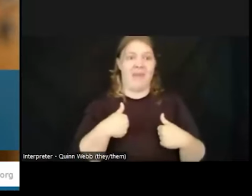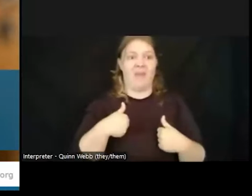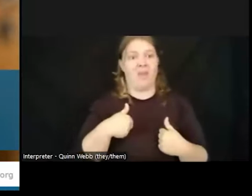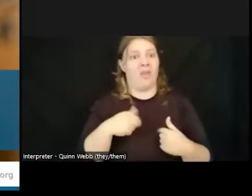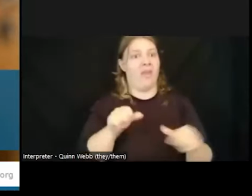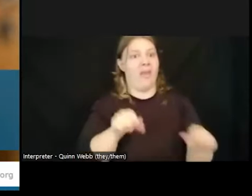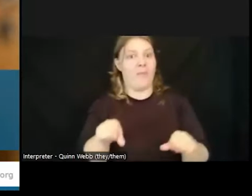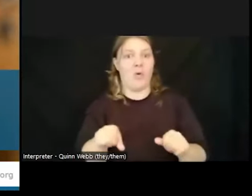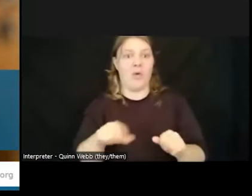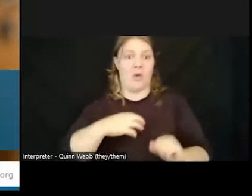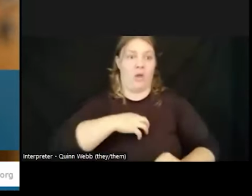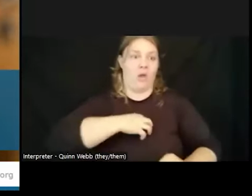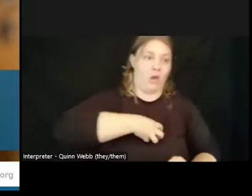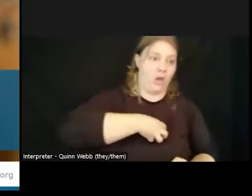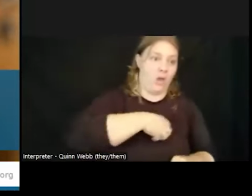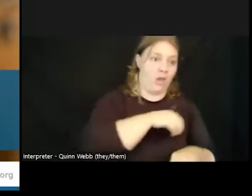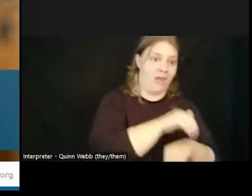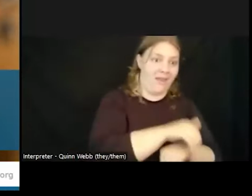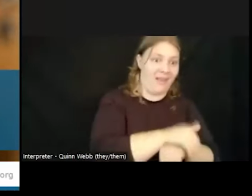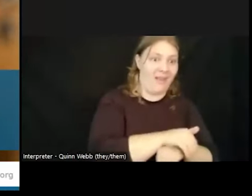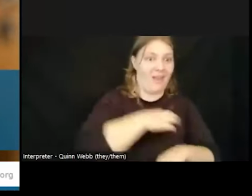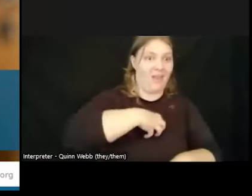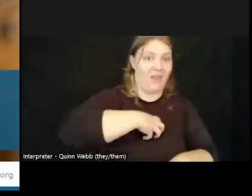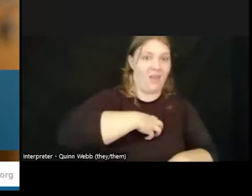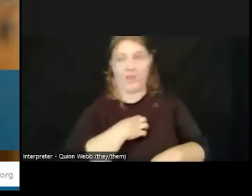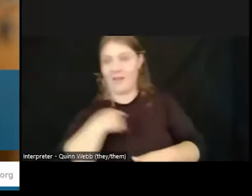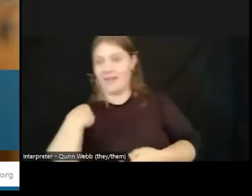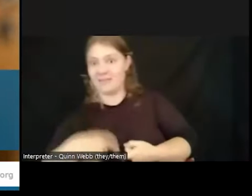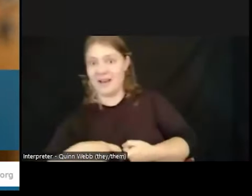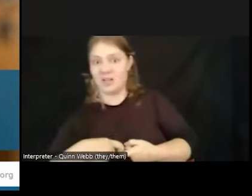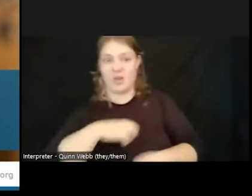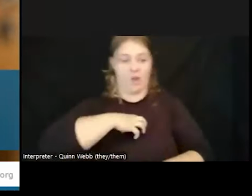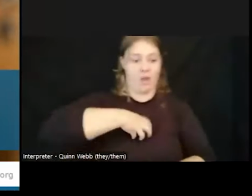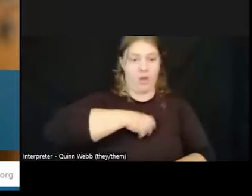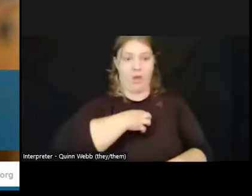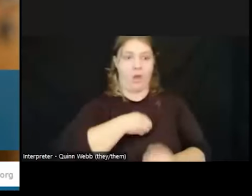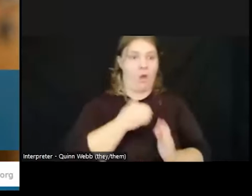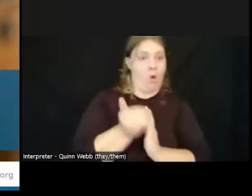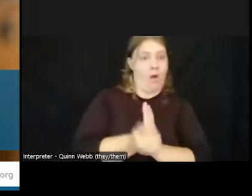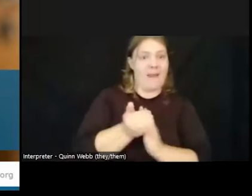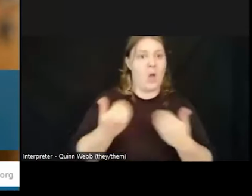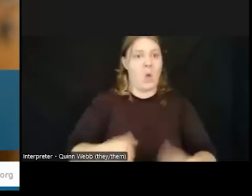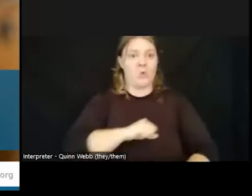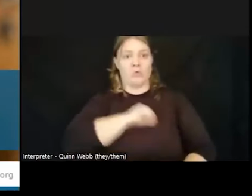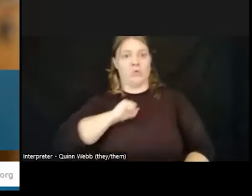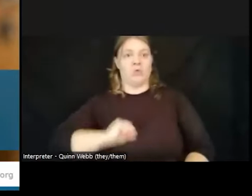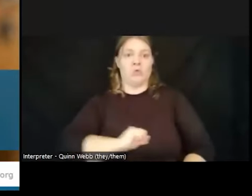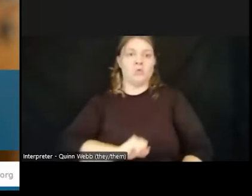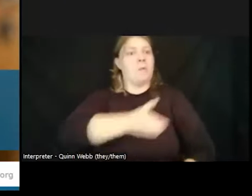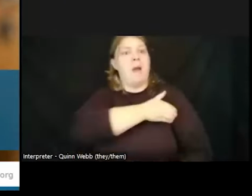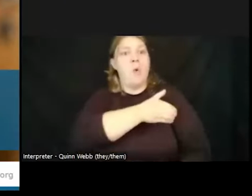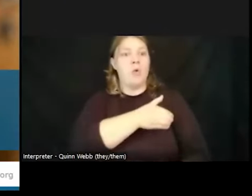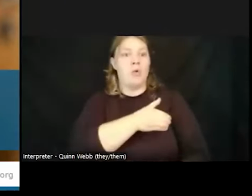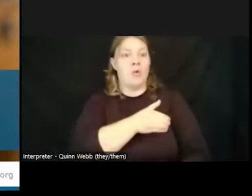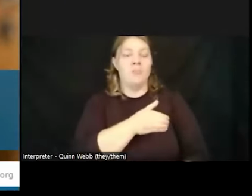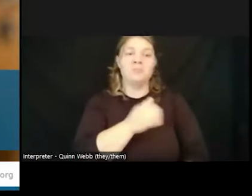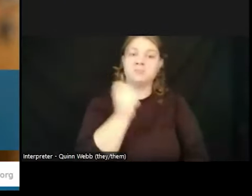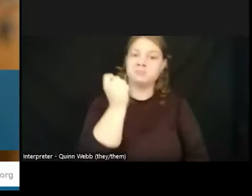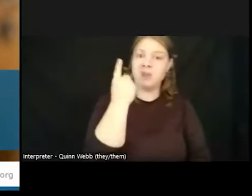English without even thinking about it as a superpower but if I can speak English and I